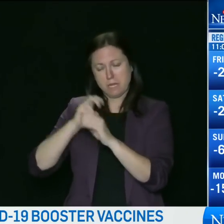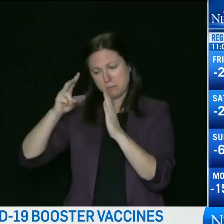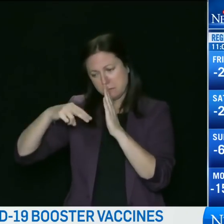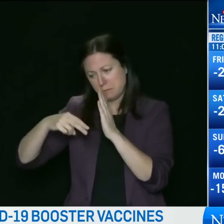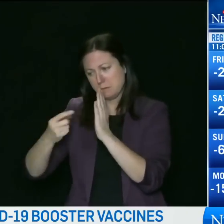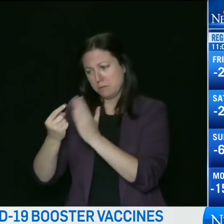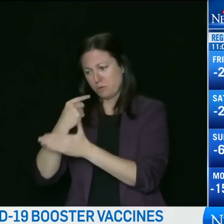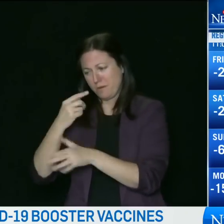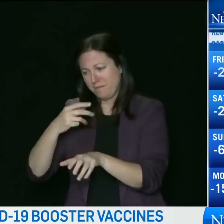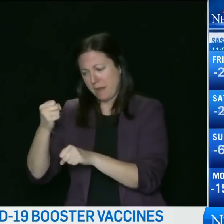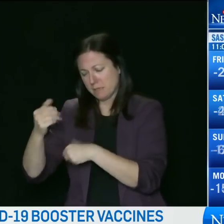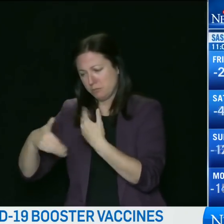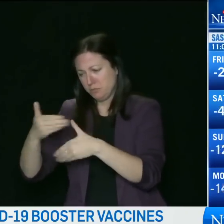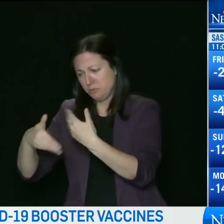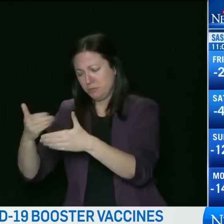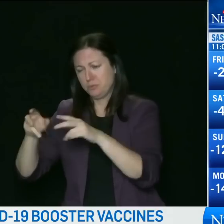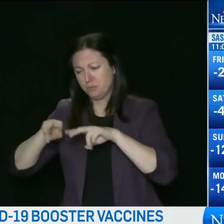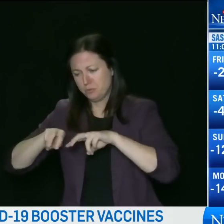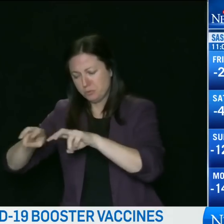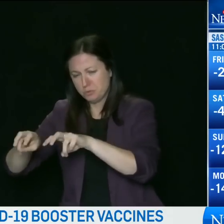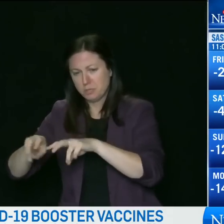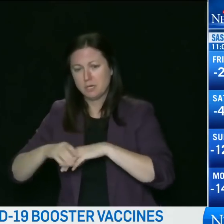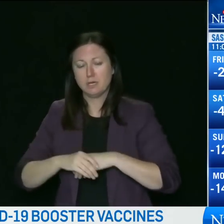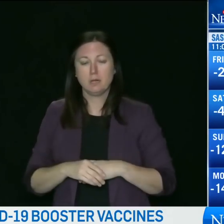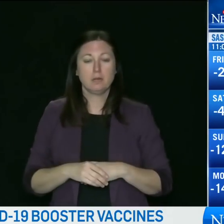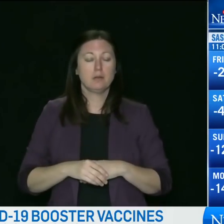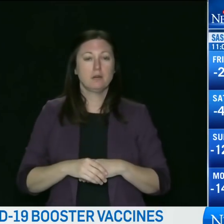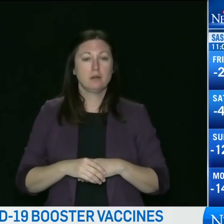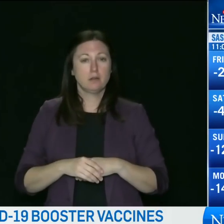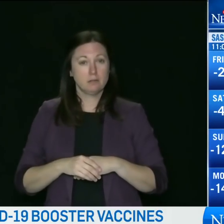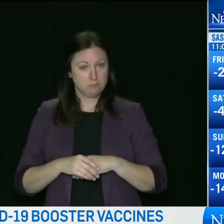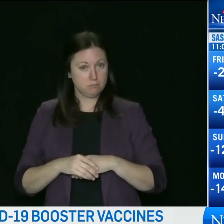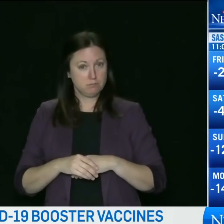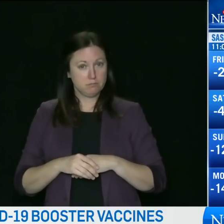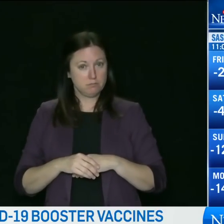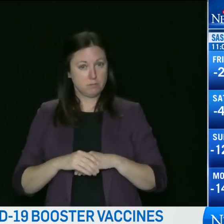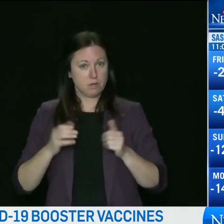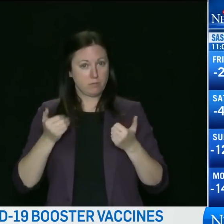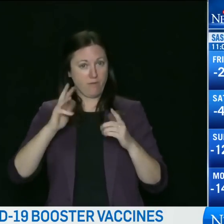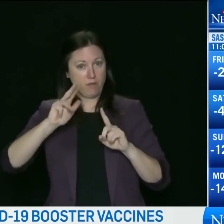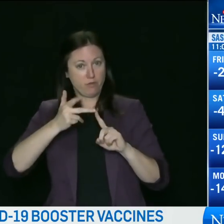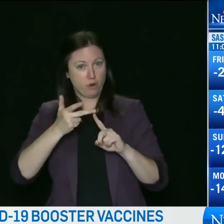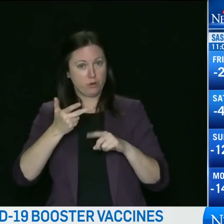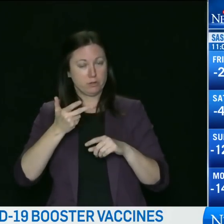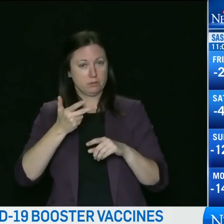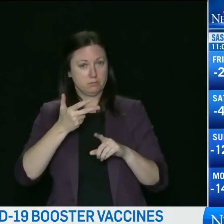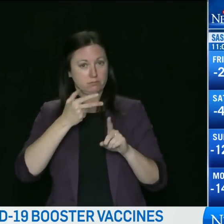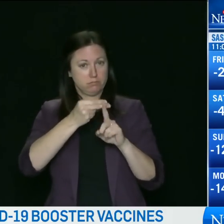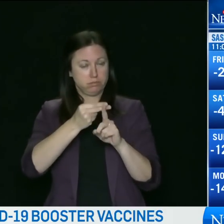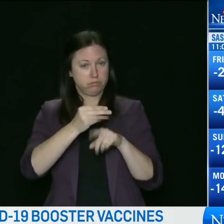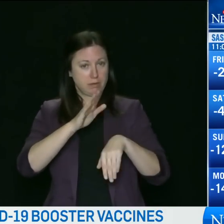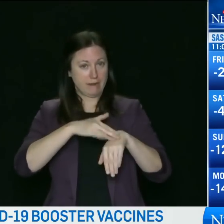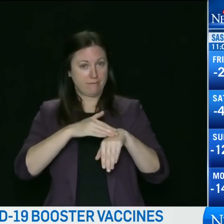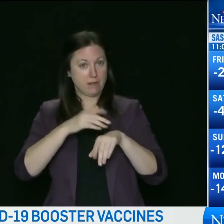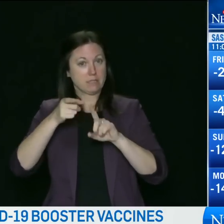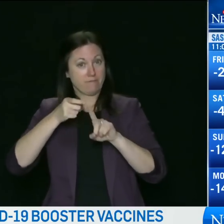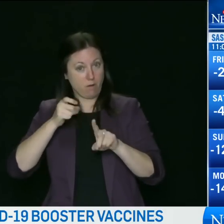FROM THEM, HAVING THE FACT THEY REVIEWED ALL THE DATA IN SUCH AN